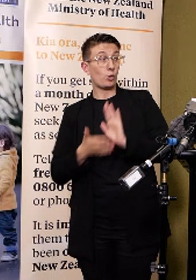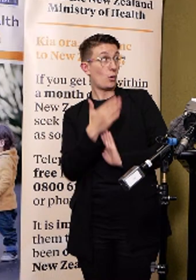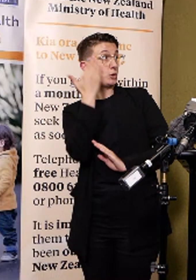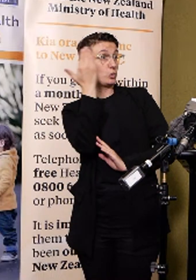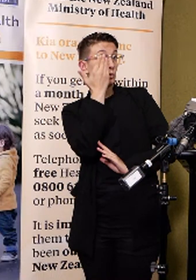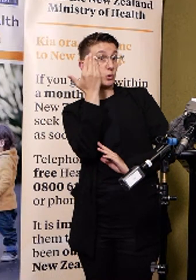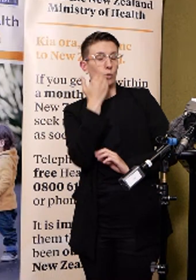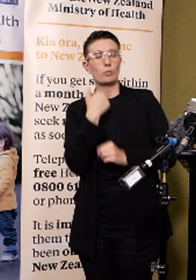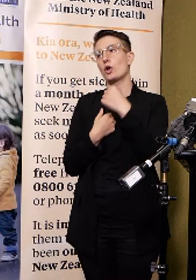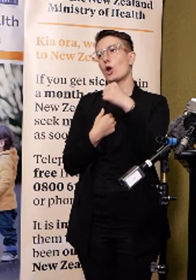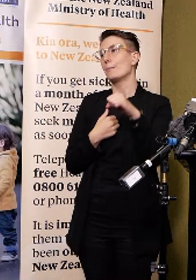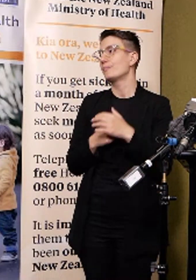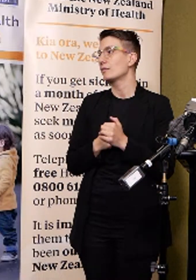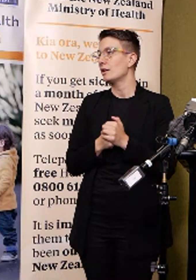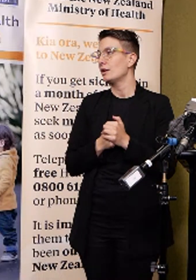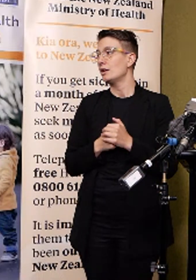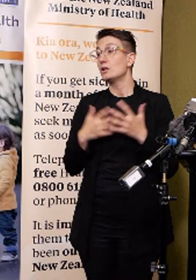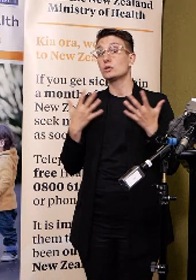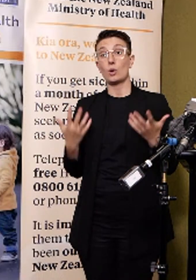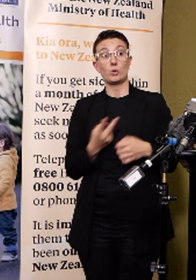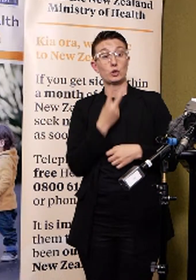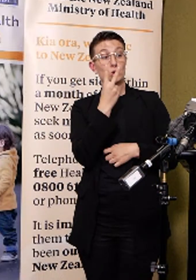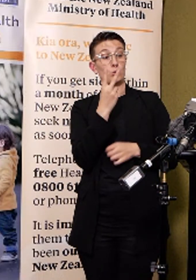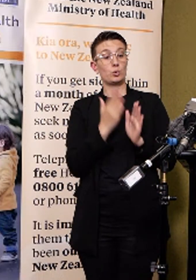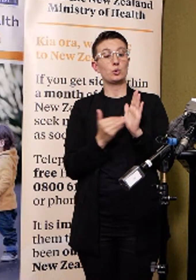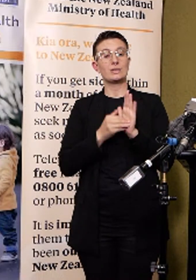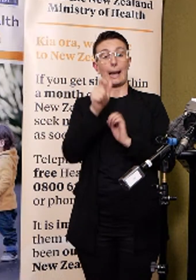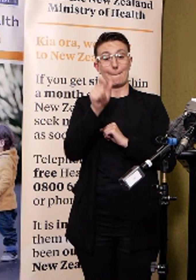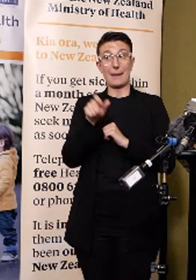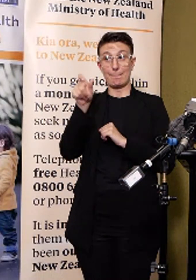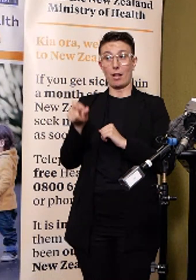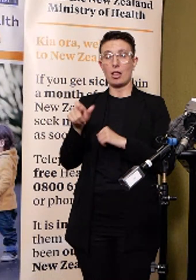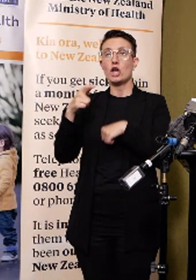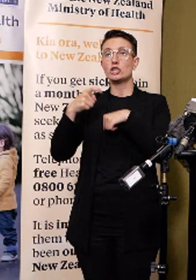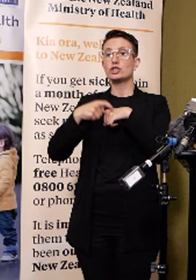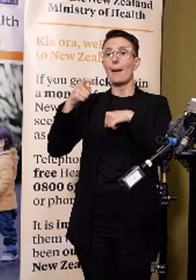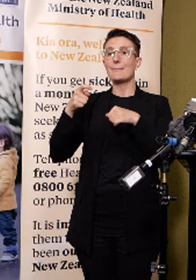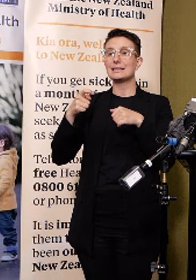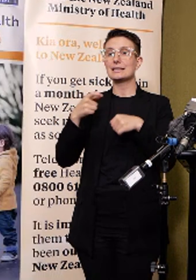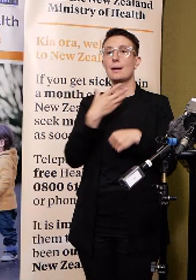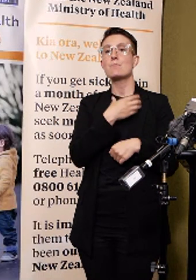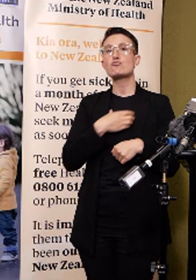who have been diagnosed with coronavirus who were on the Diamond Princess ship, what information